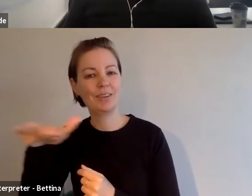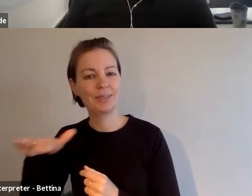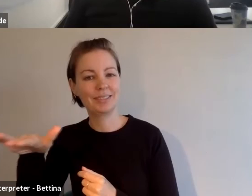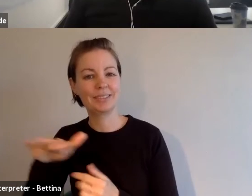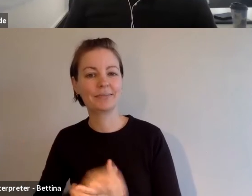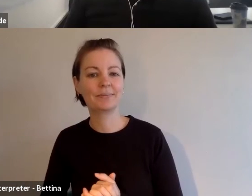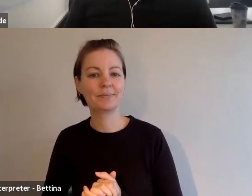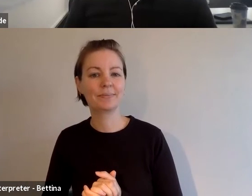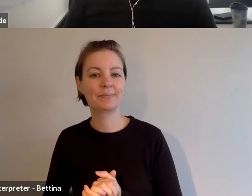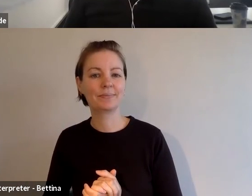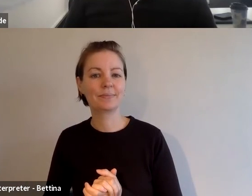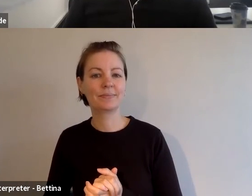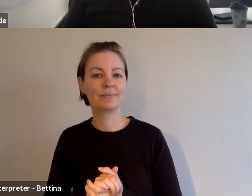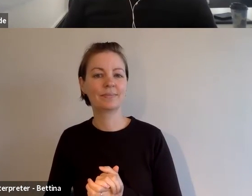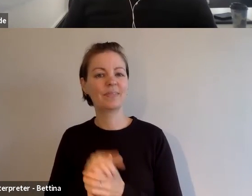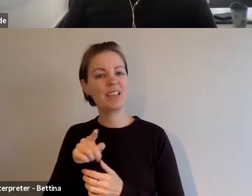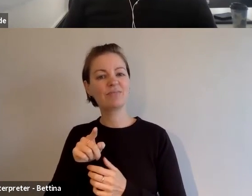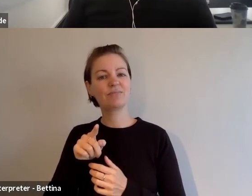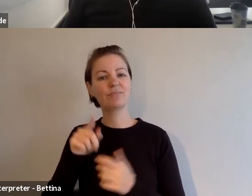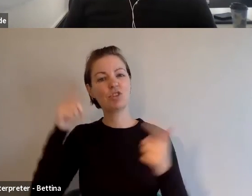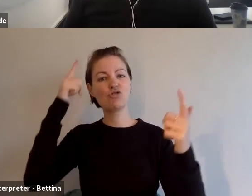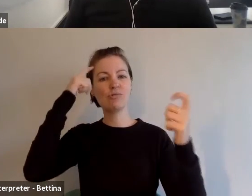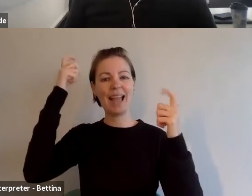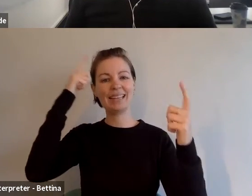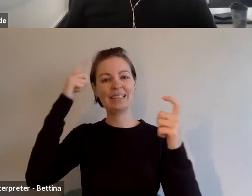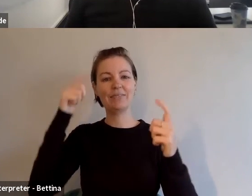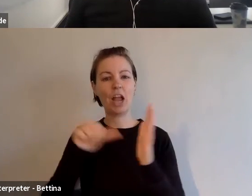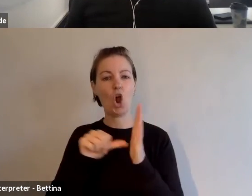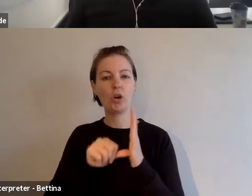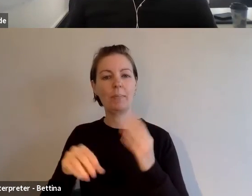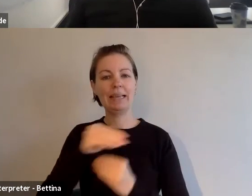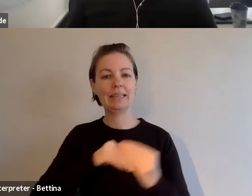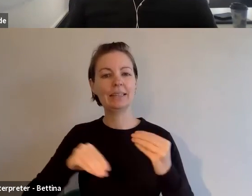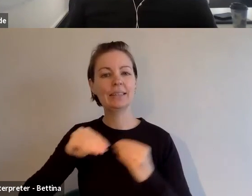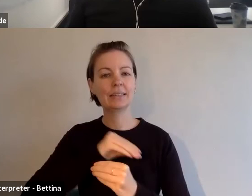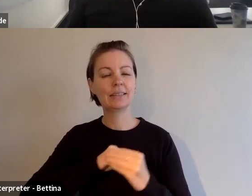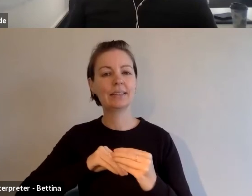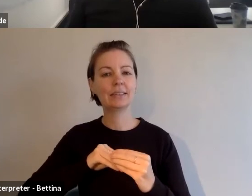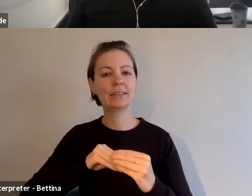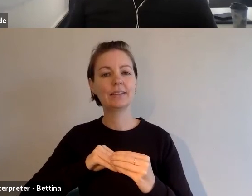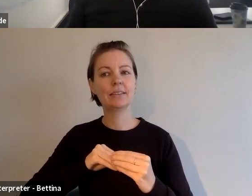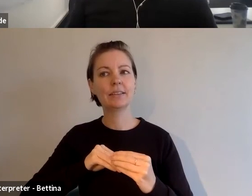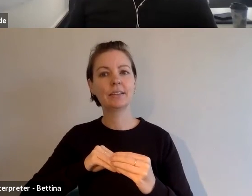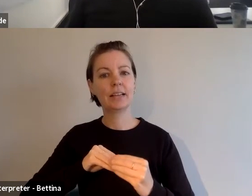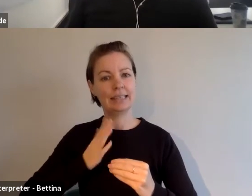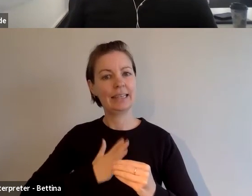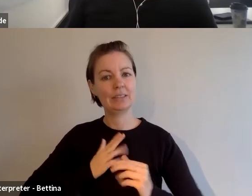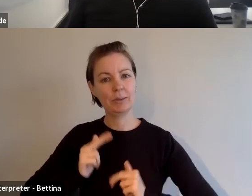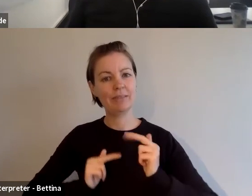the talent pool that feeds into the creative economy often has been developed in those areas of specialty